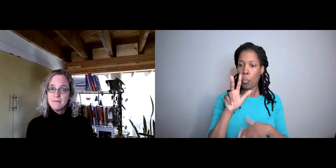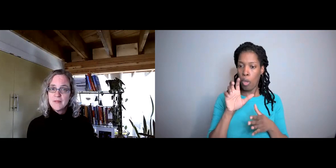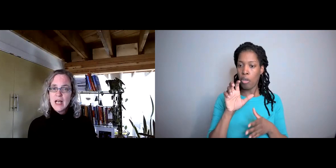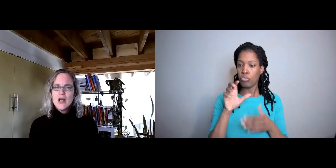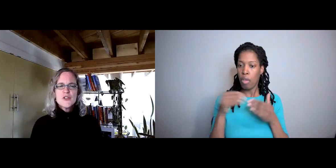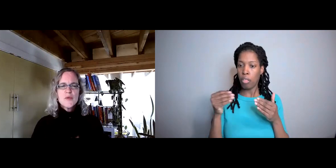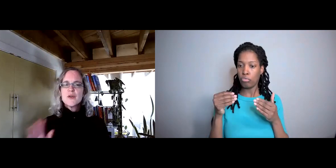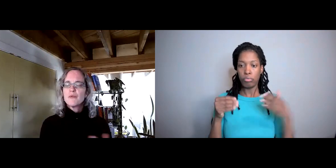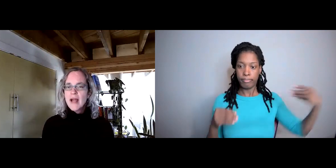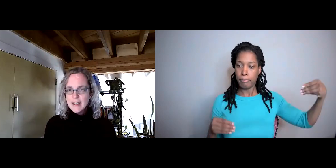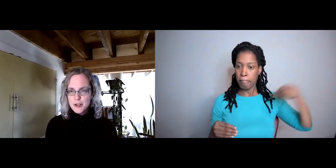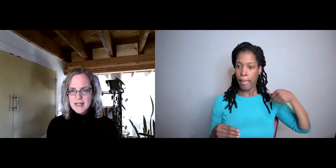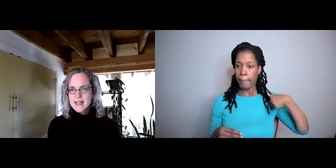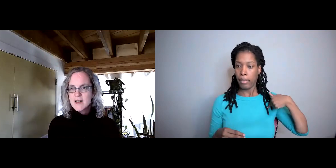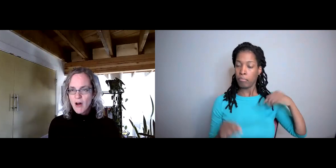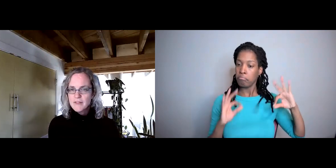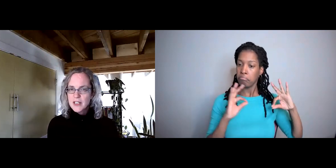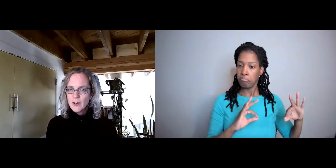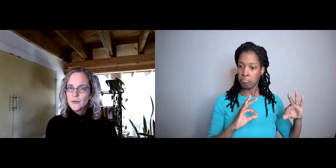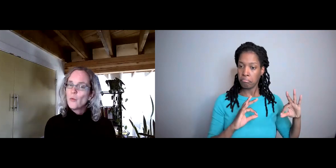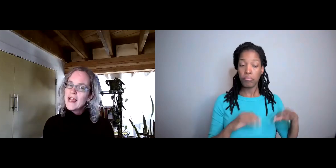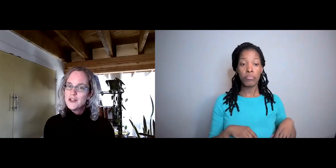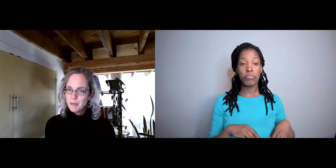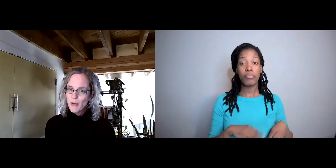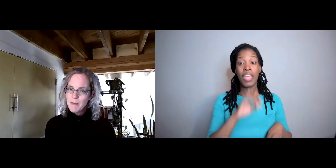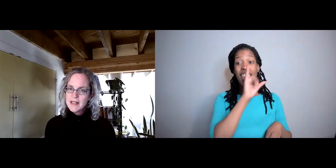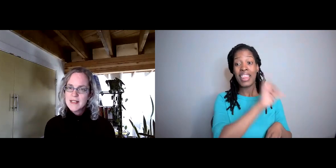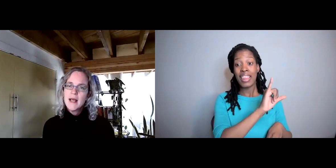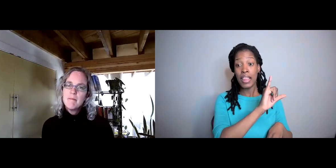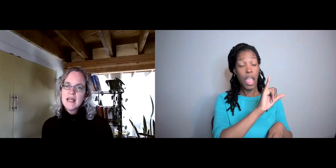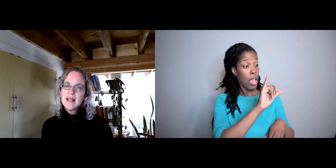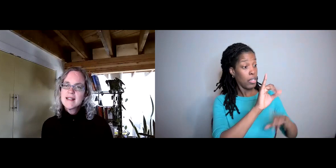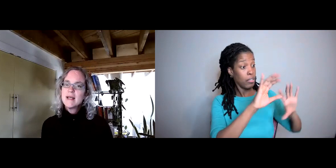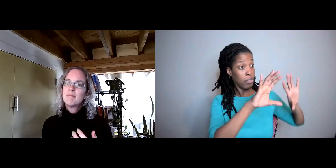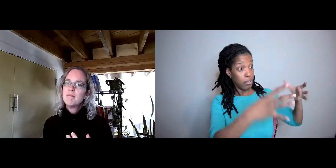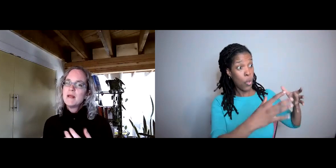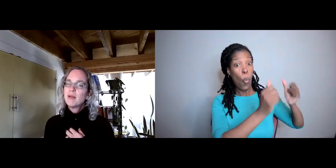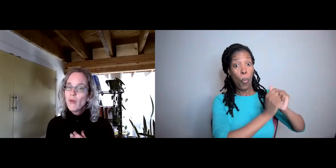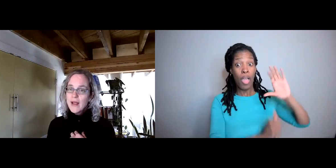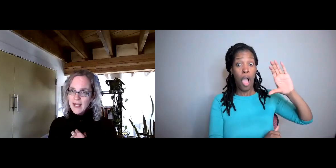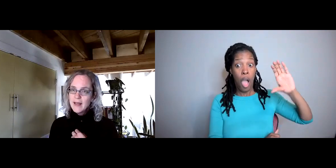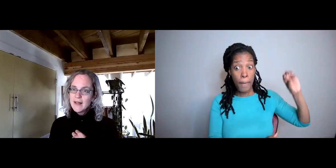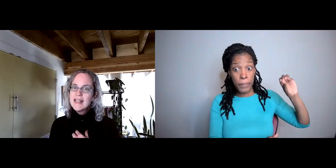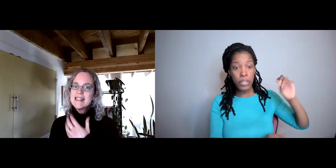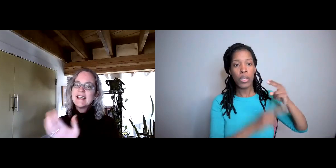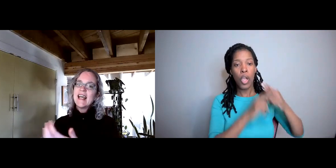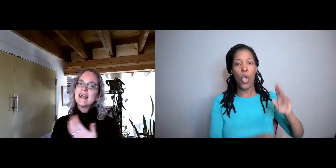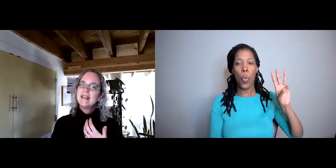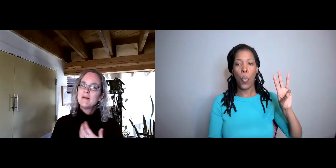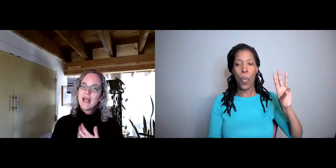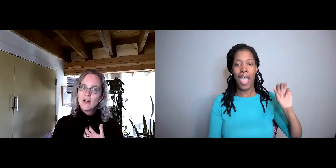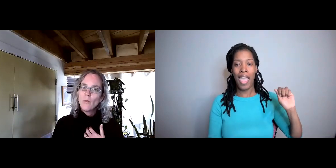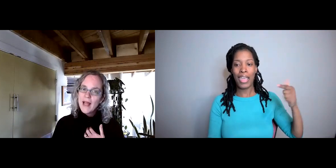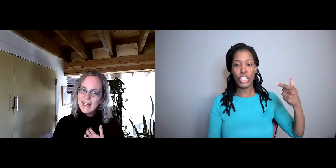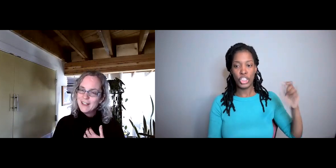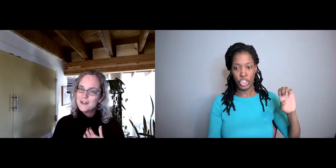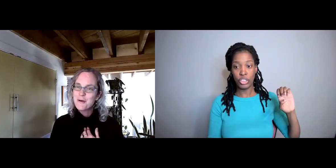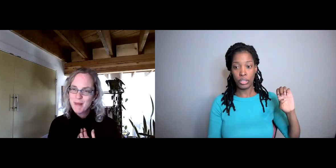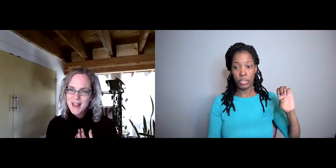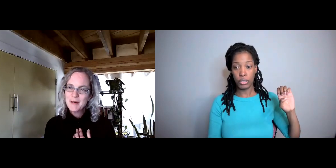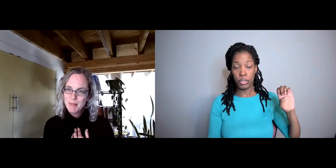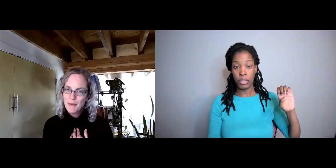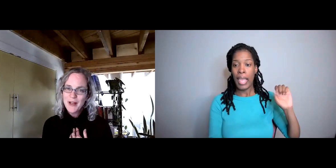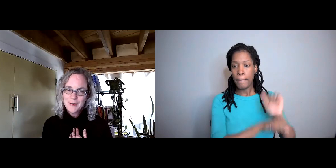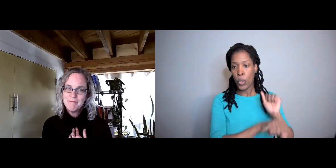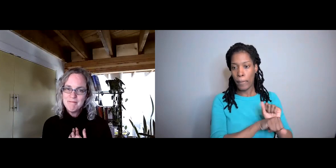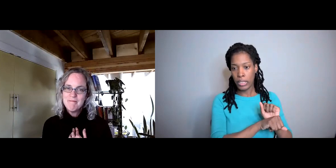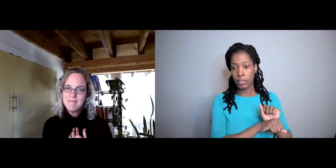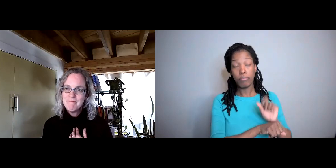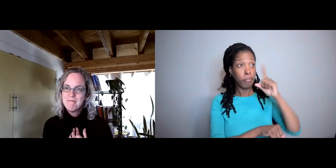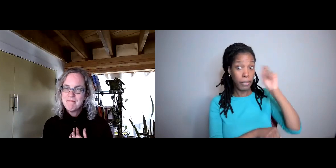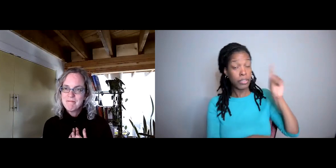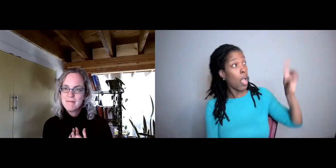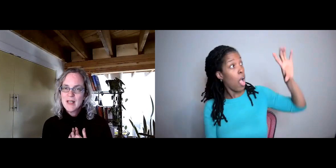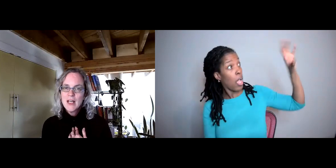So this arrangement is often called wage employment, because the employee is getting paid a wage by their employer.